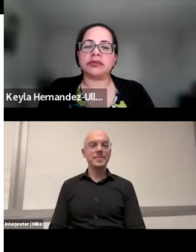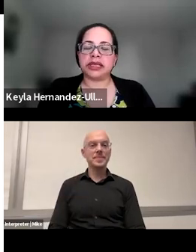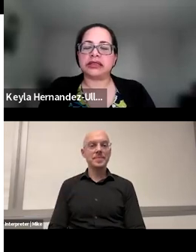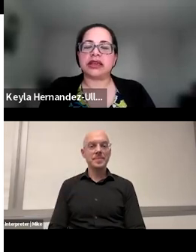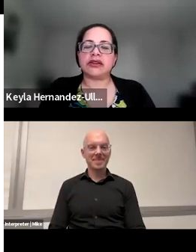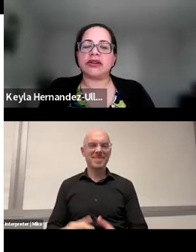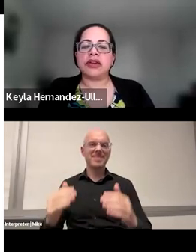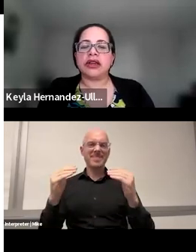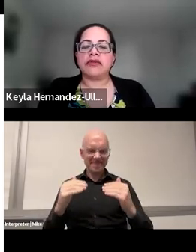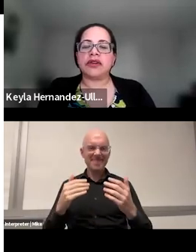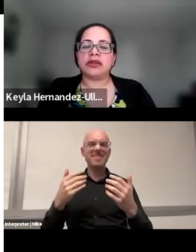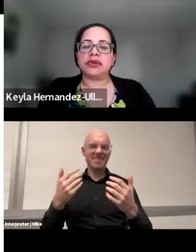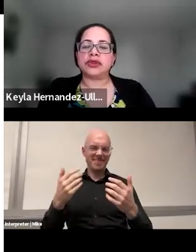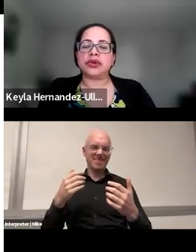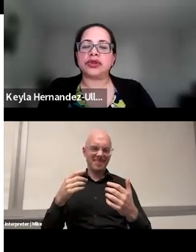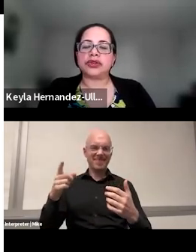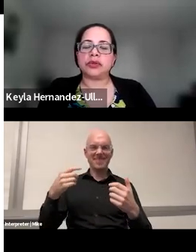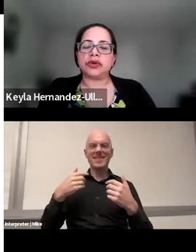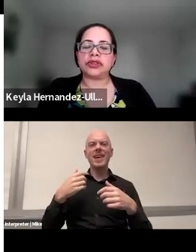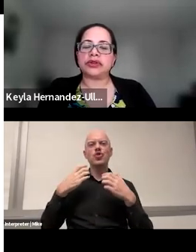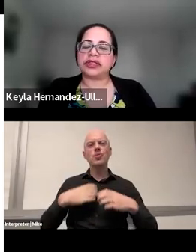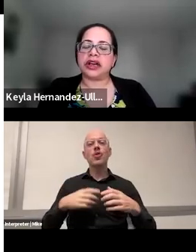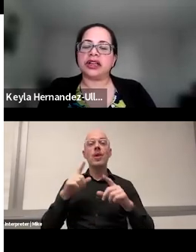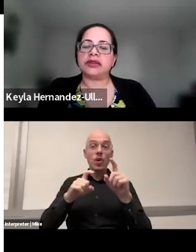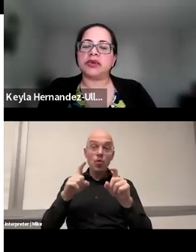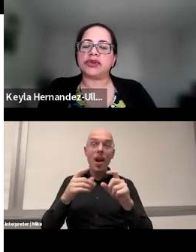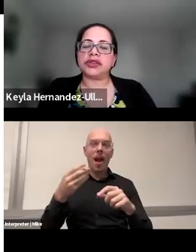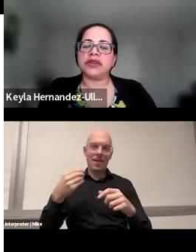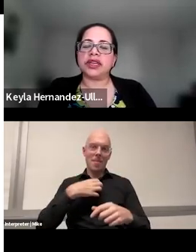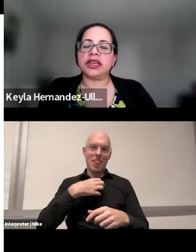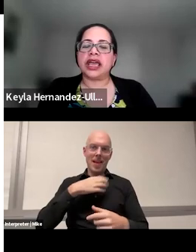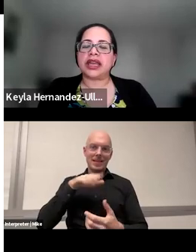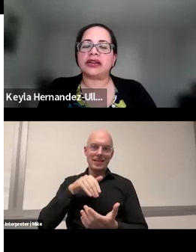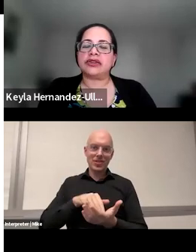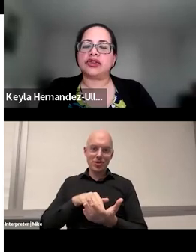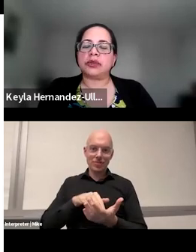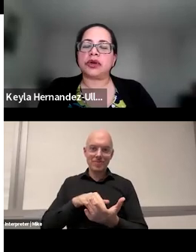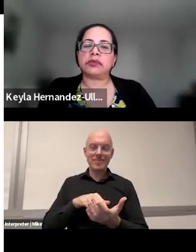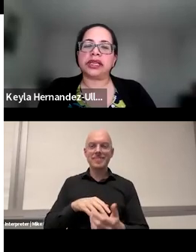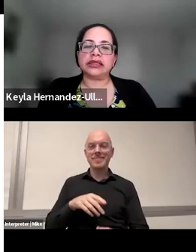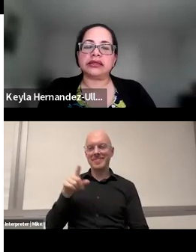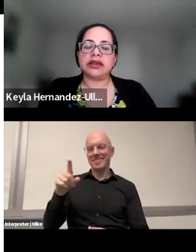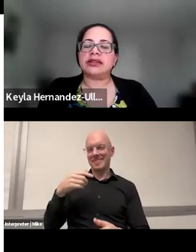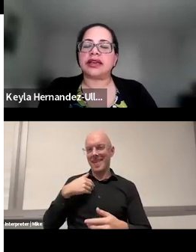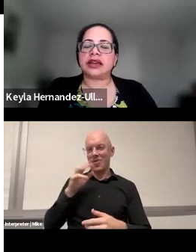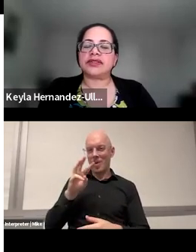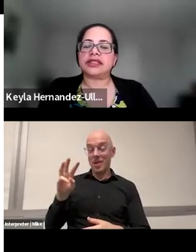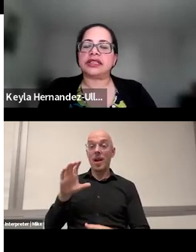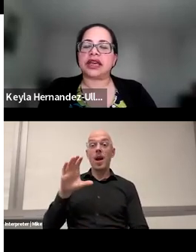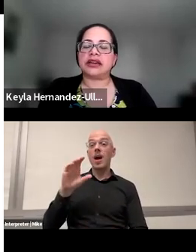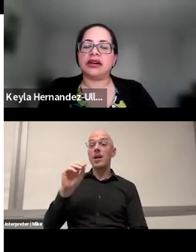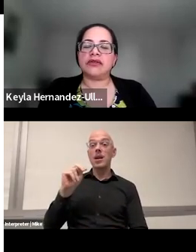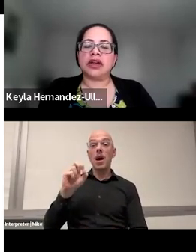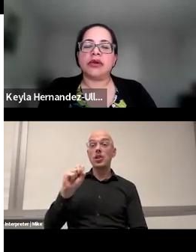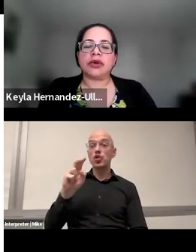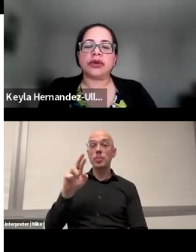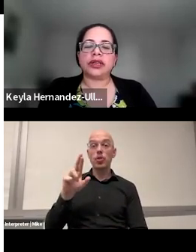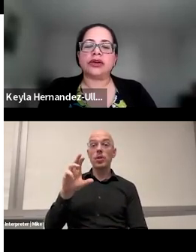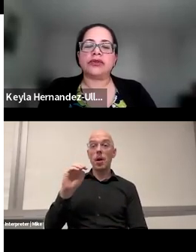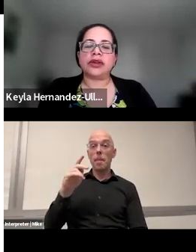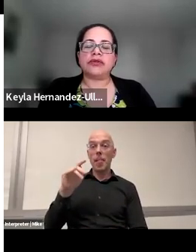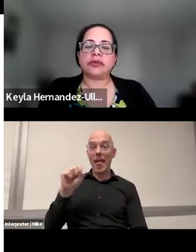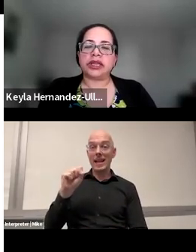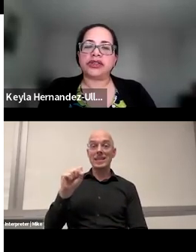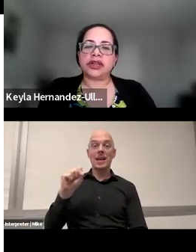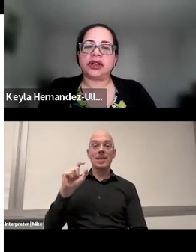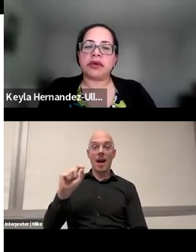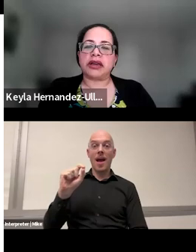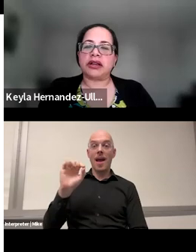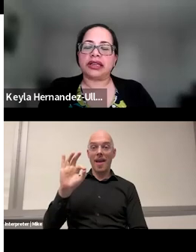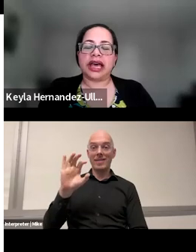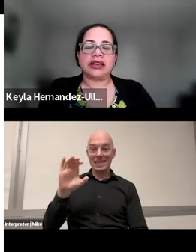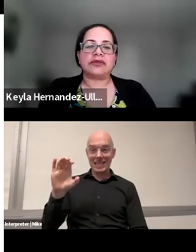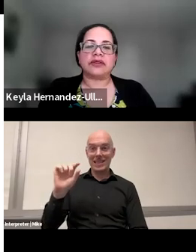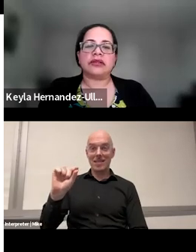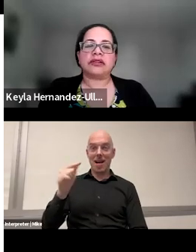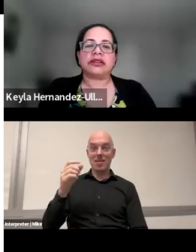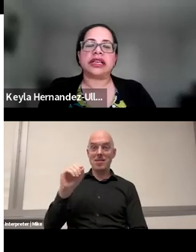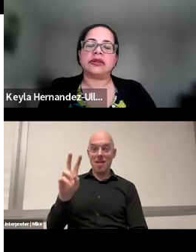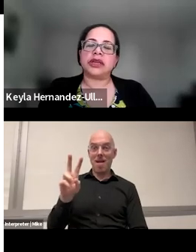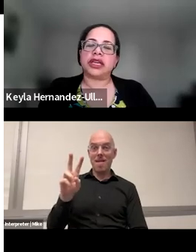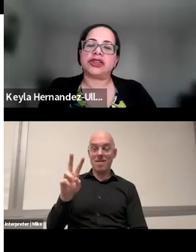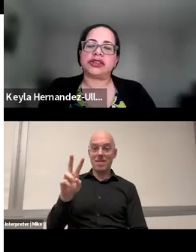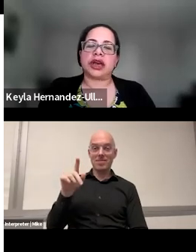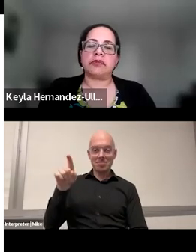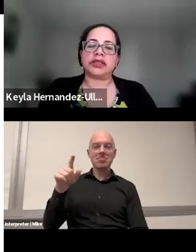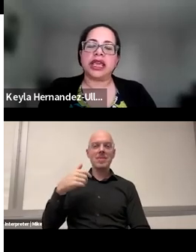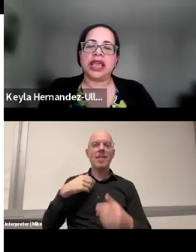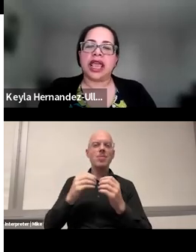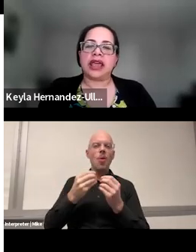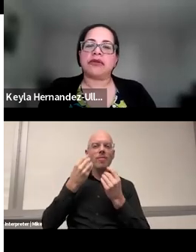Keyla Hernandez-Ulloa: We also have our consumer inquiries and complaints center available to consumers. There's an online portion of it at consumer complaints dot Fcc. Gov, where you can look for information about a lot of